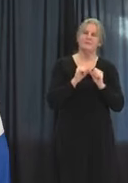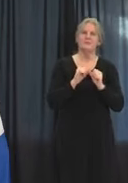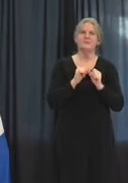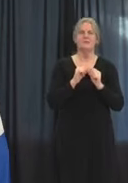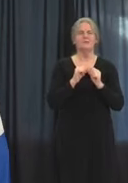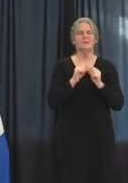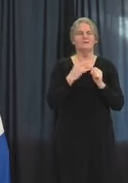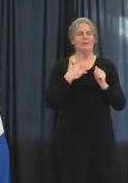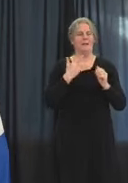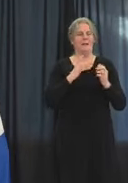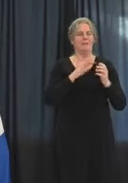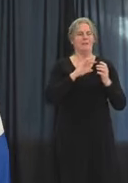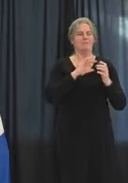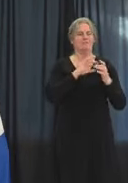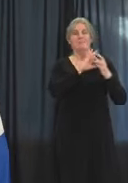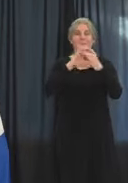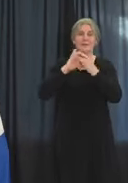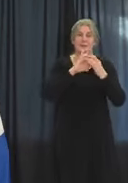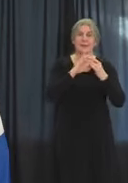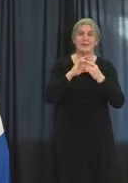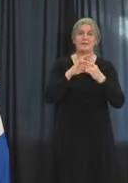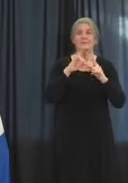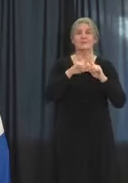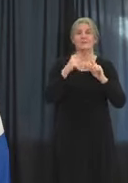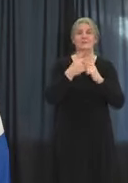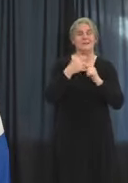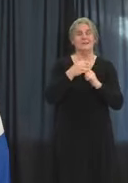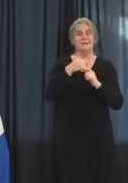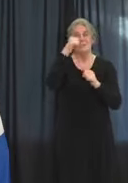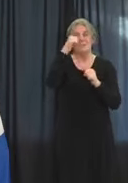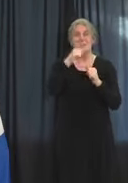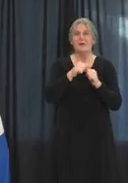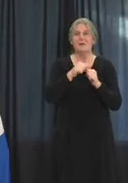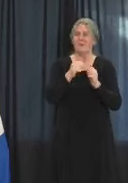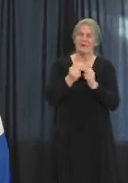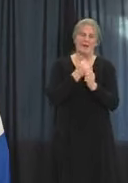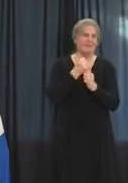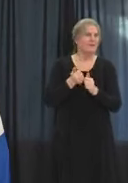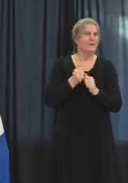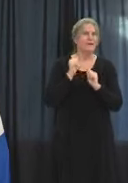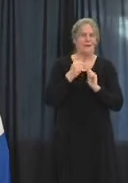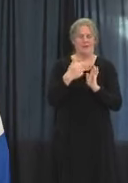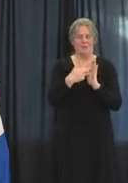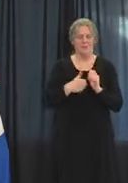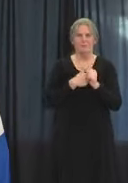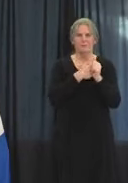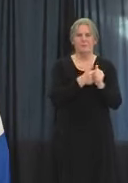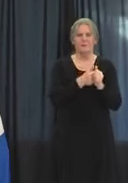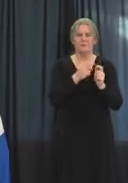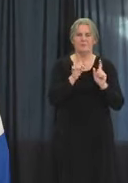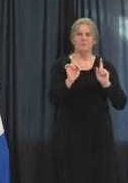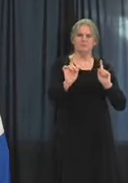at the same time, still acting community focused and doing everything we possibly can to